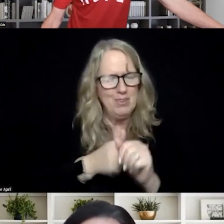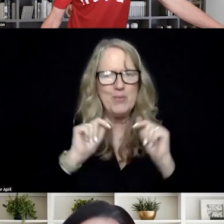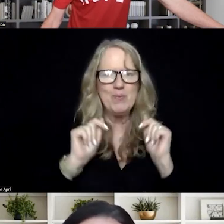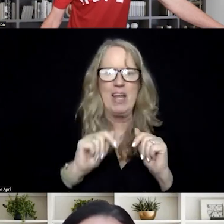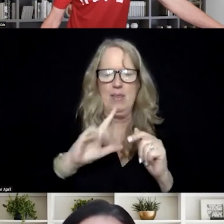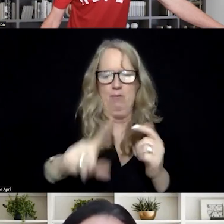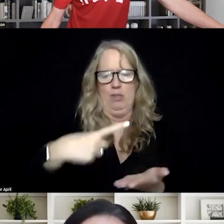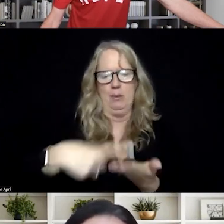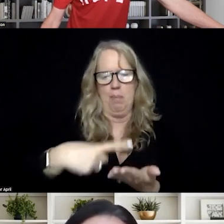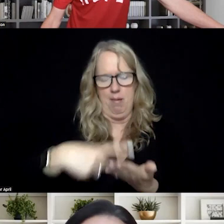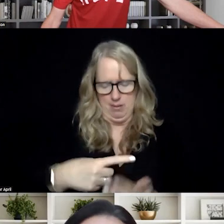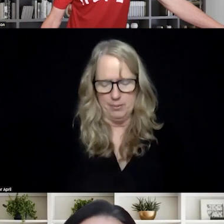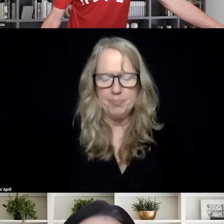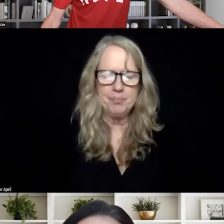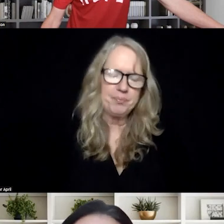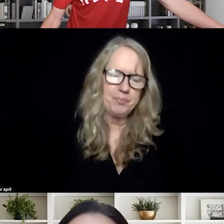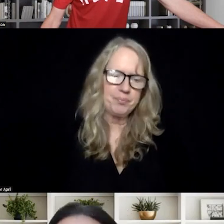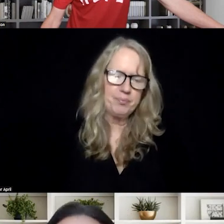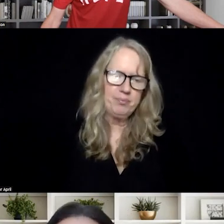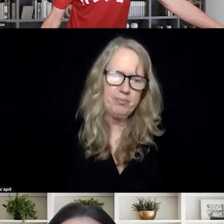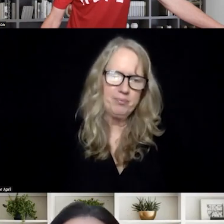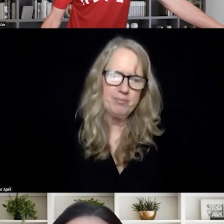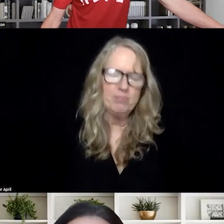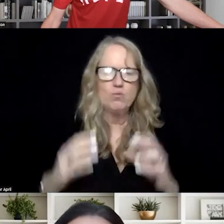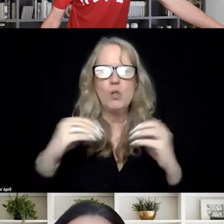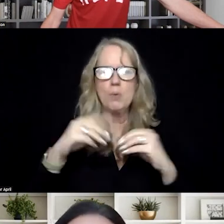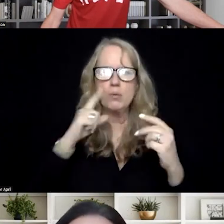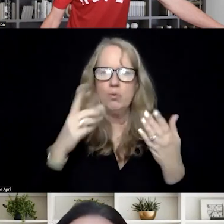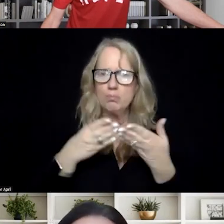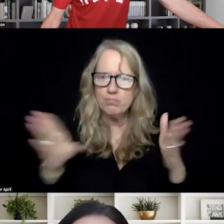DEBATE. I THINK THERE IS A BROAD CONSENSUS THAT WE DON'T HAVE